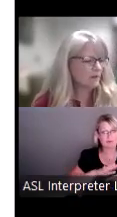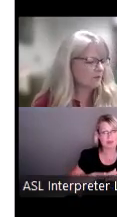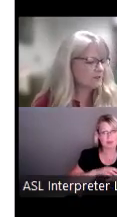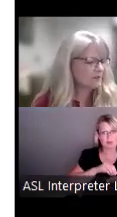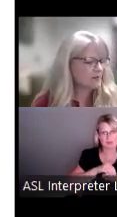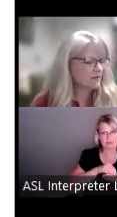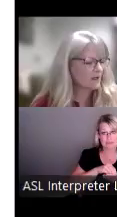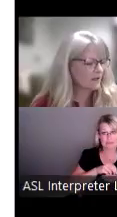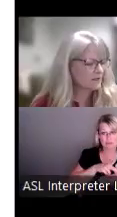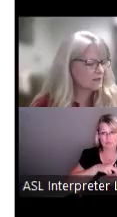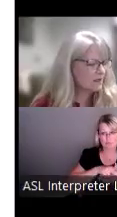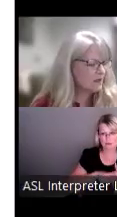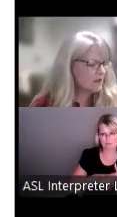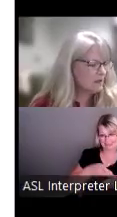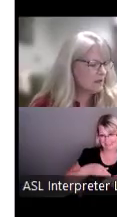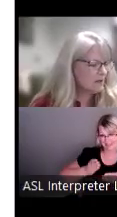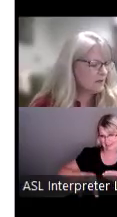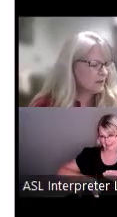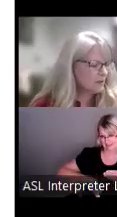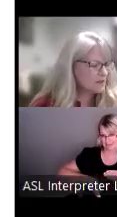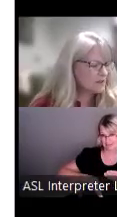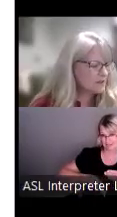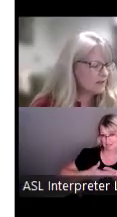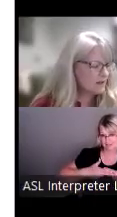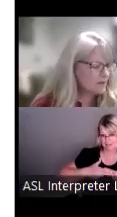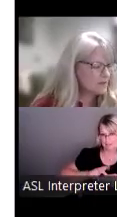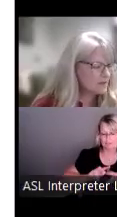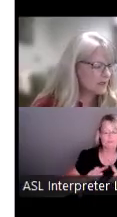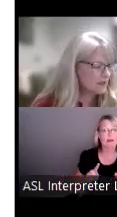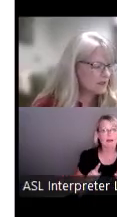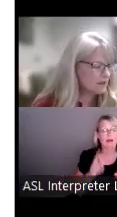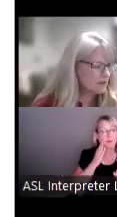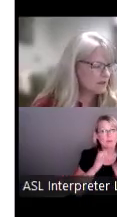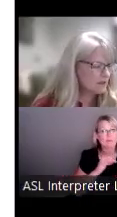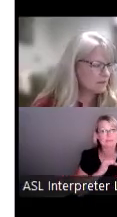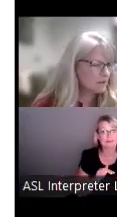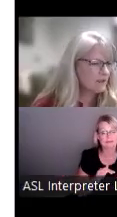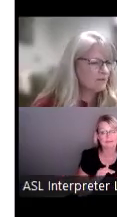references at the end, but there was a study that was done, kind